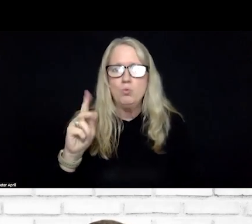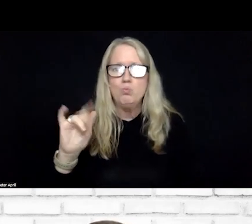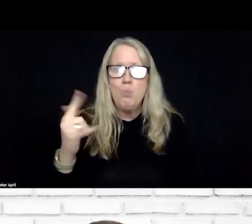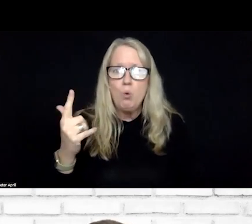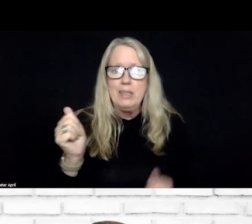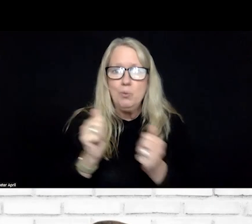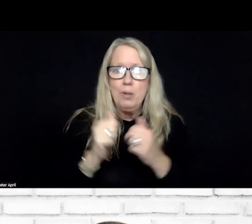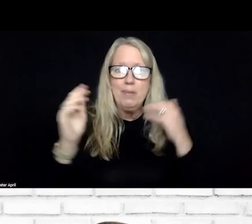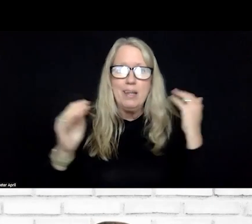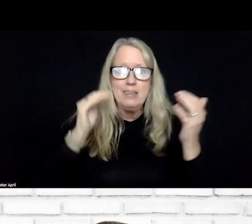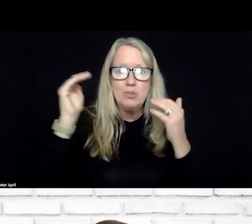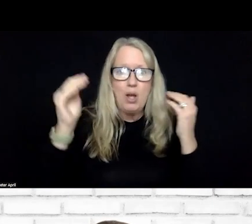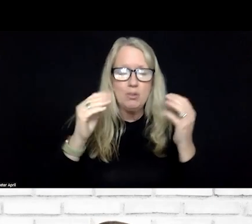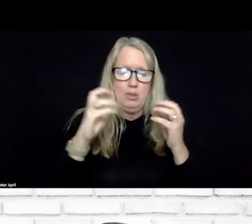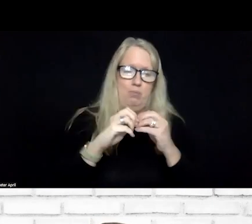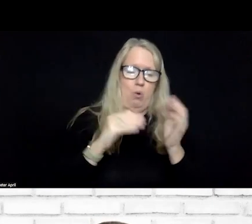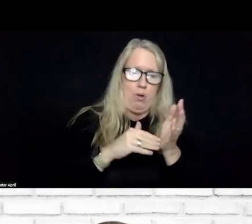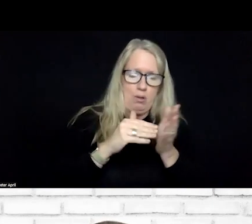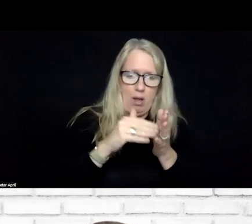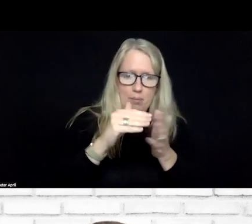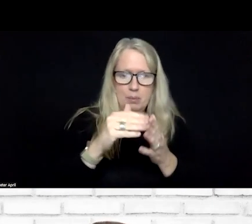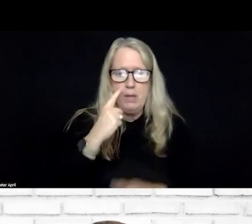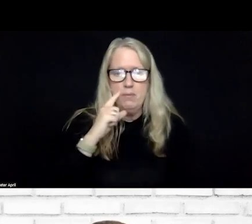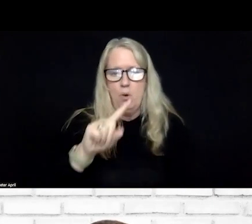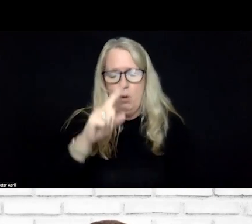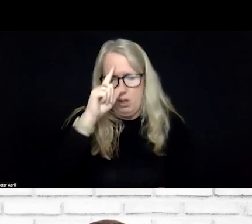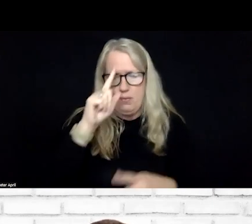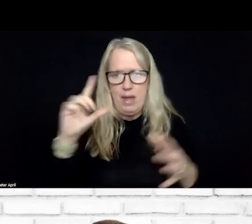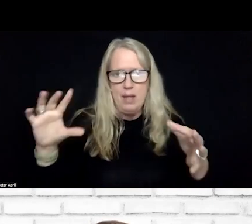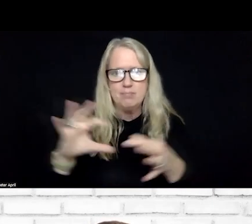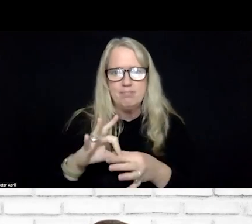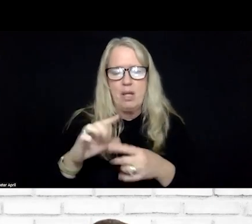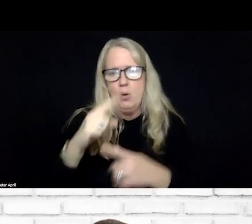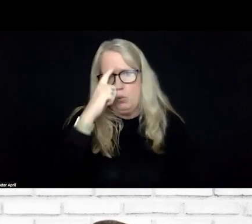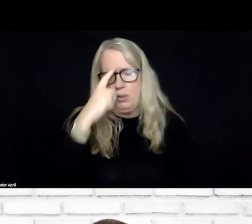MUCH MORE COMMON WITH ITS ASSOCIATION WITH MENTAL HEALTH CONDITIONS